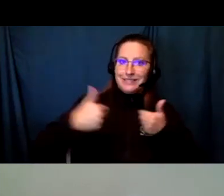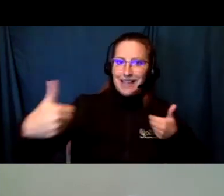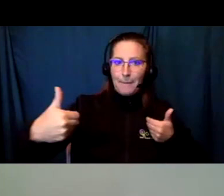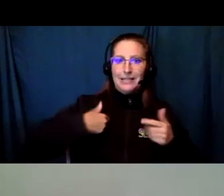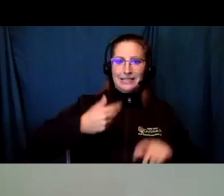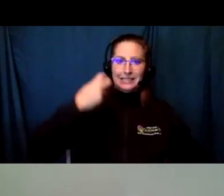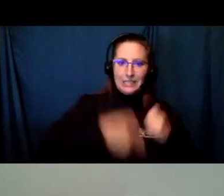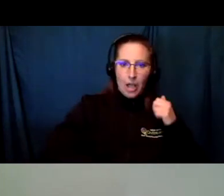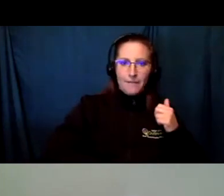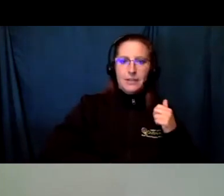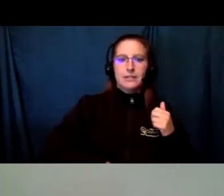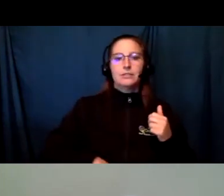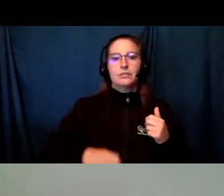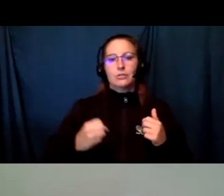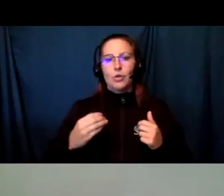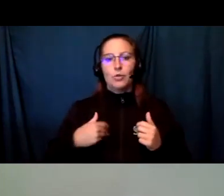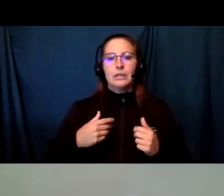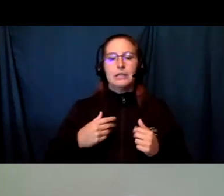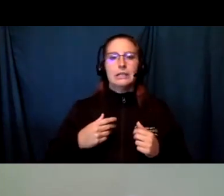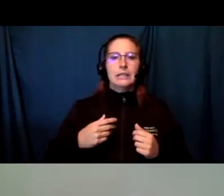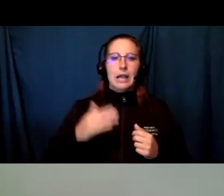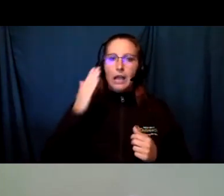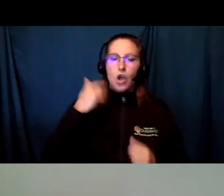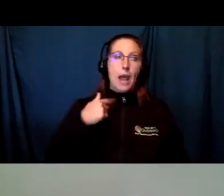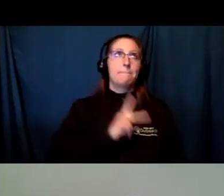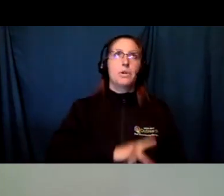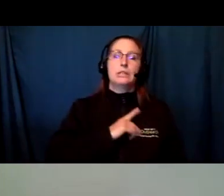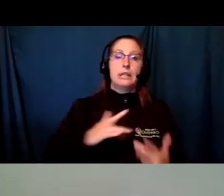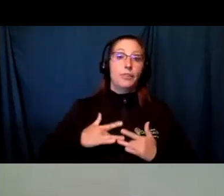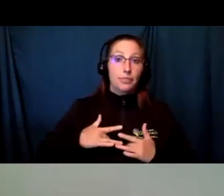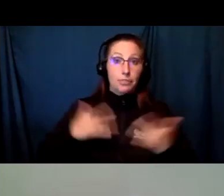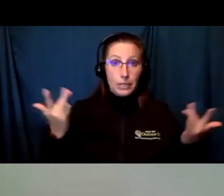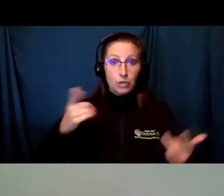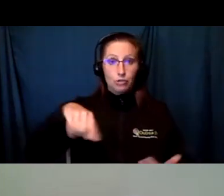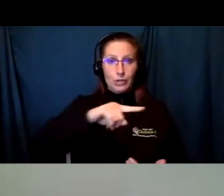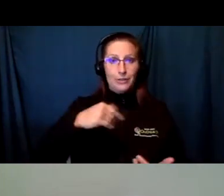snags and challenges there. So I personally am so thrilled that you have an opportunity to kind